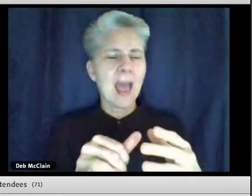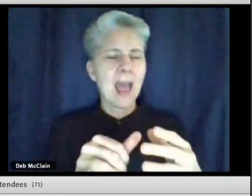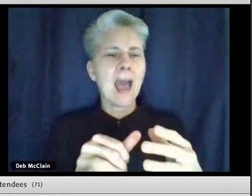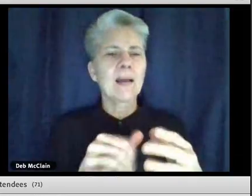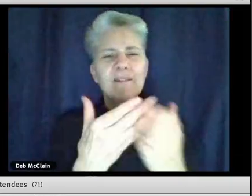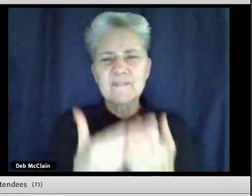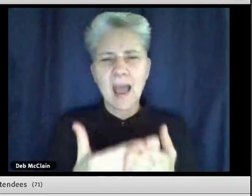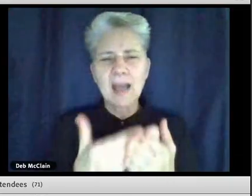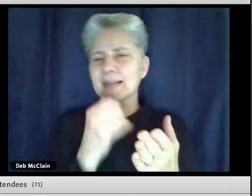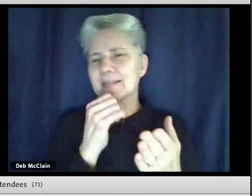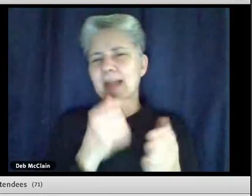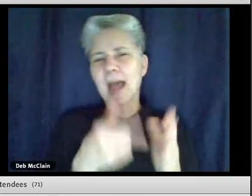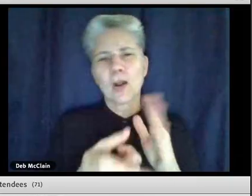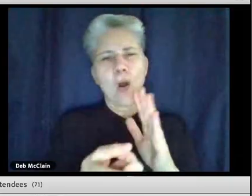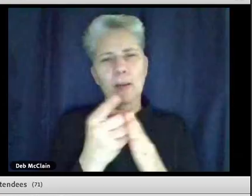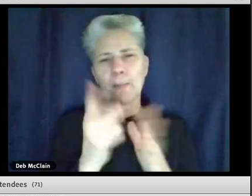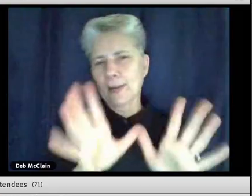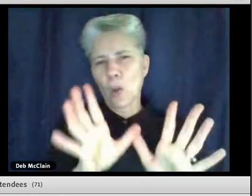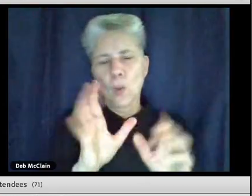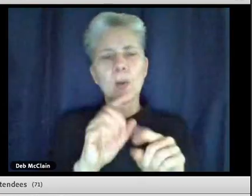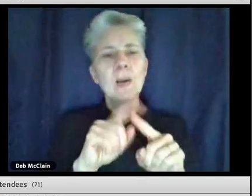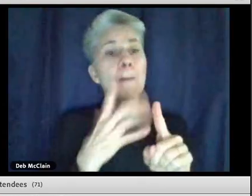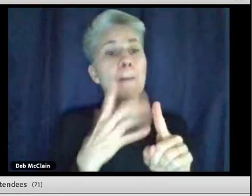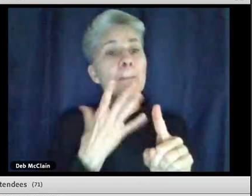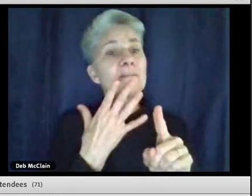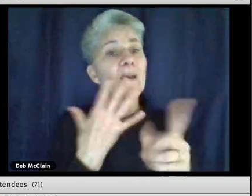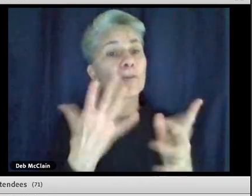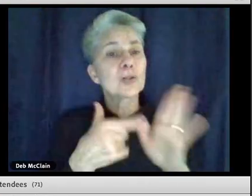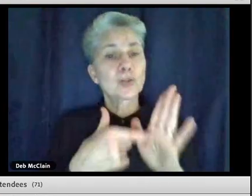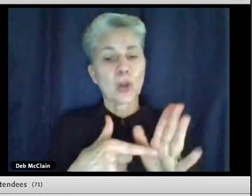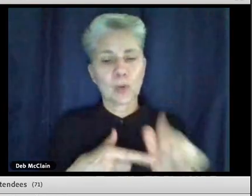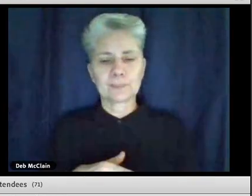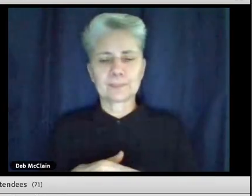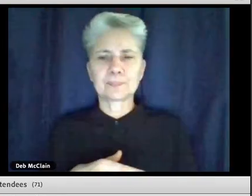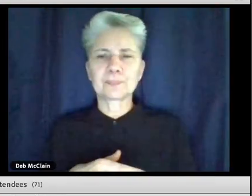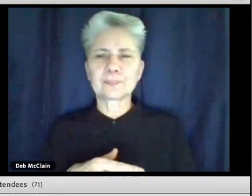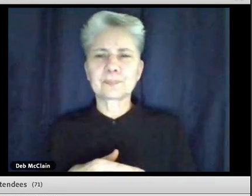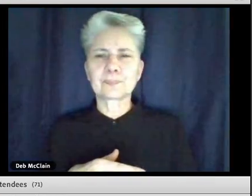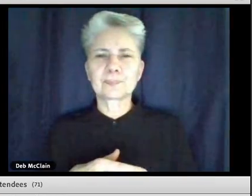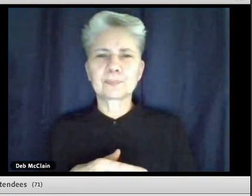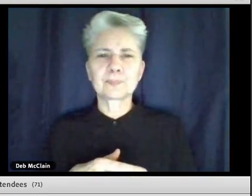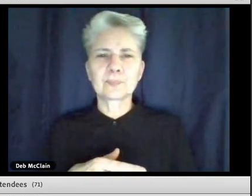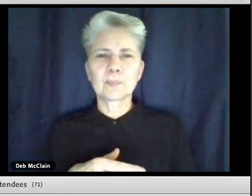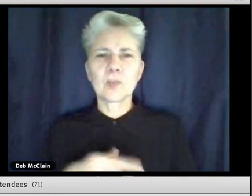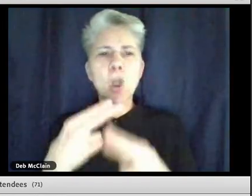These are some ways to evaluate the news or facts. It's not automated.